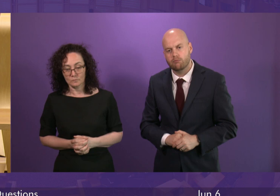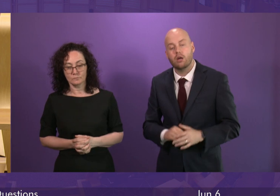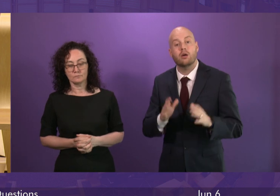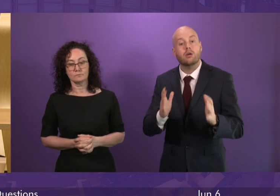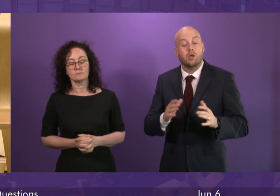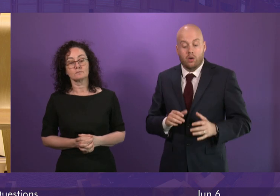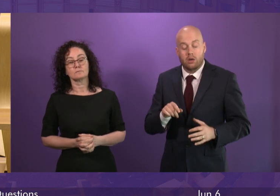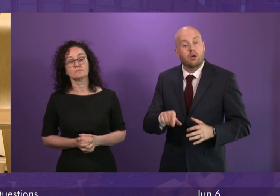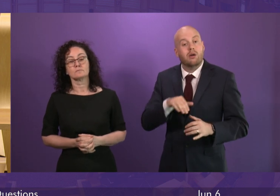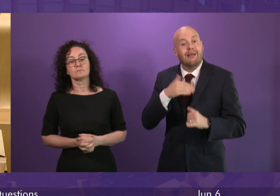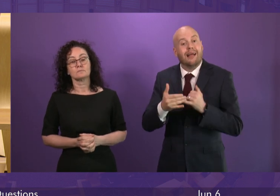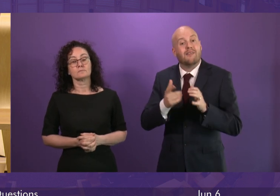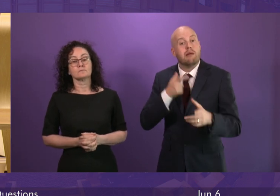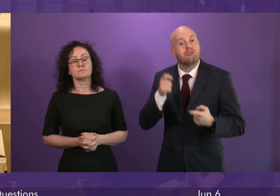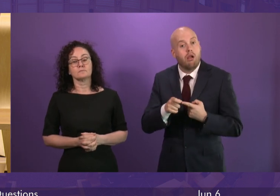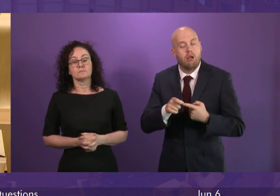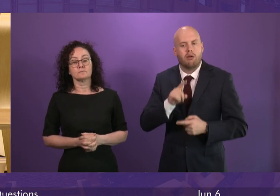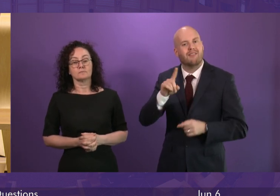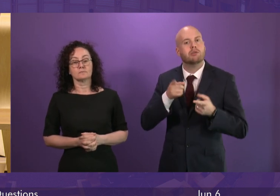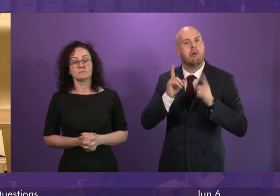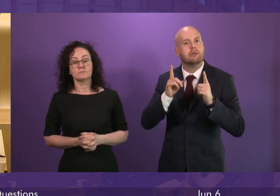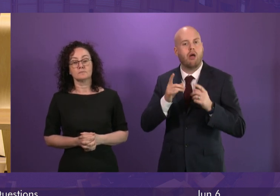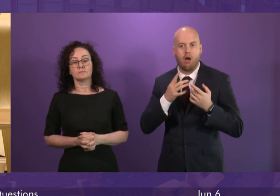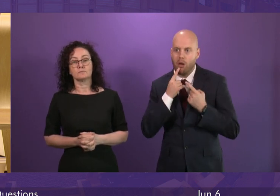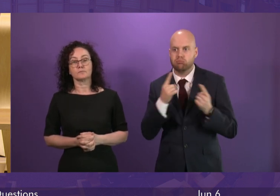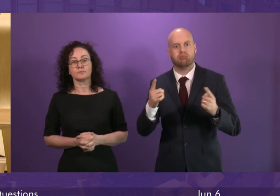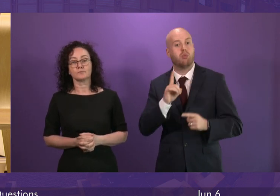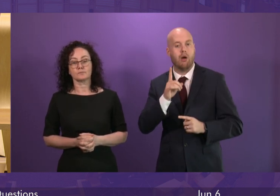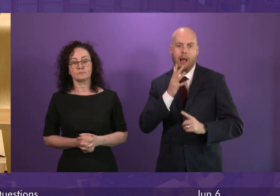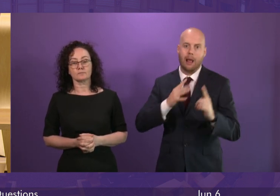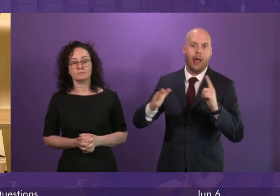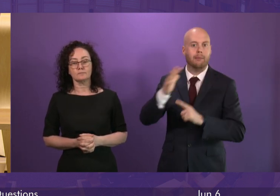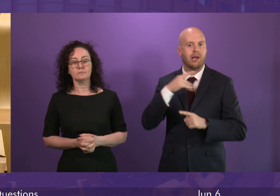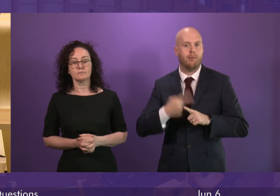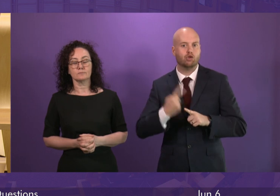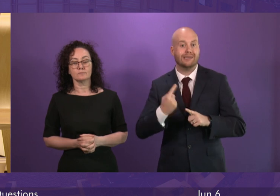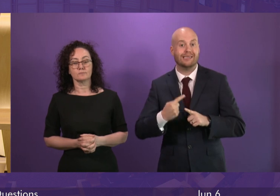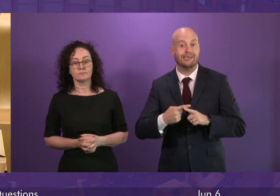First Minister declared a climate emergency, as did the Welsh Government. Now, barely a